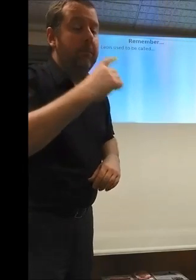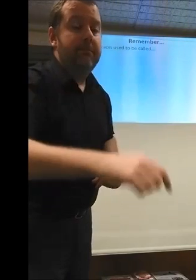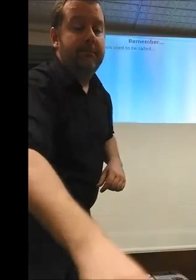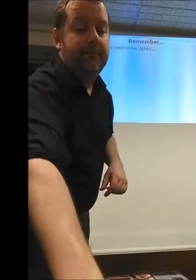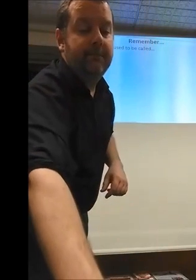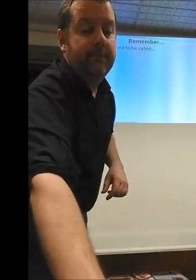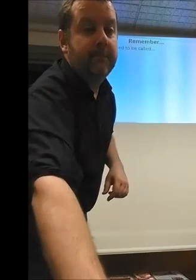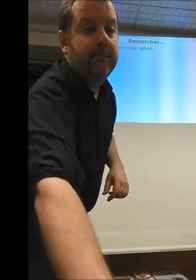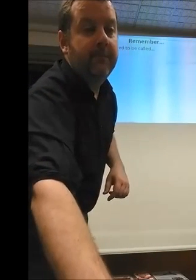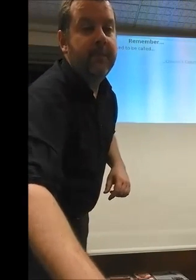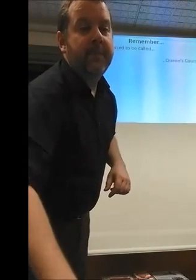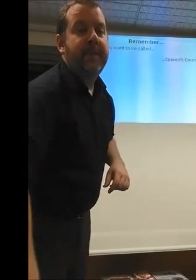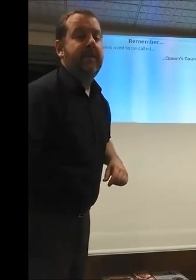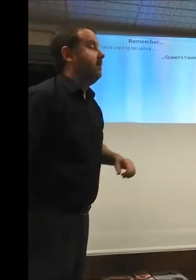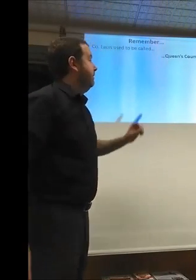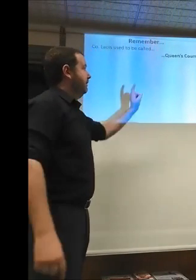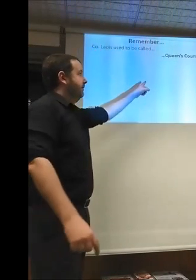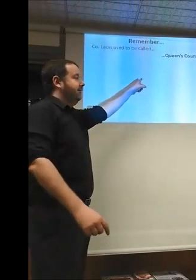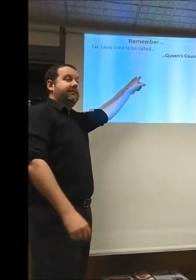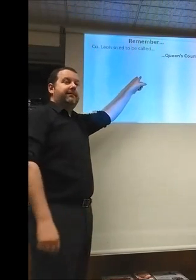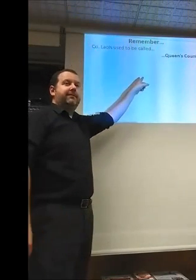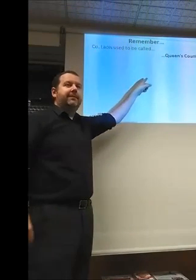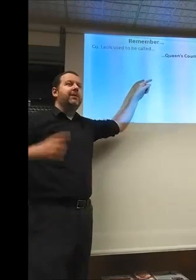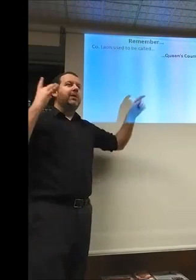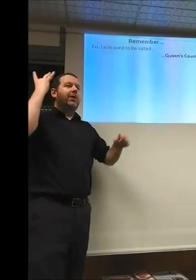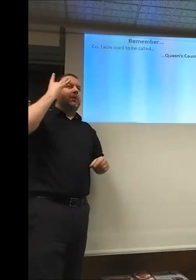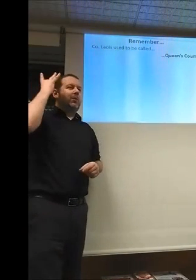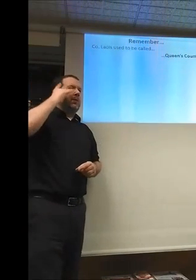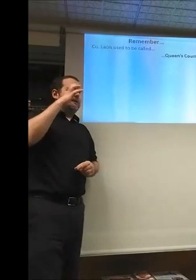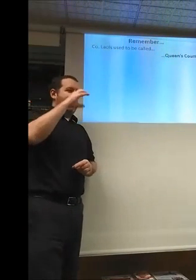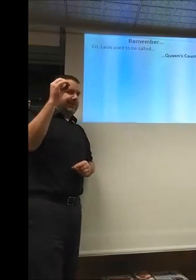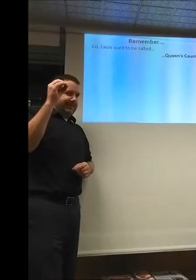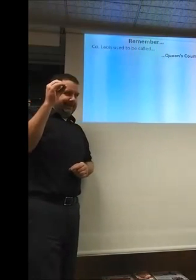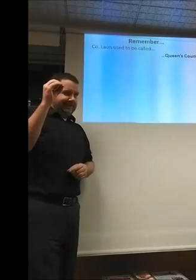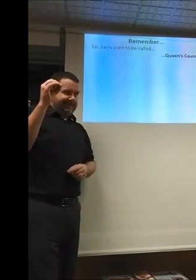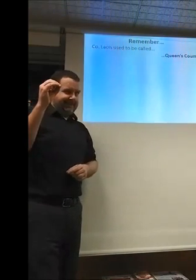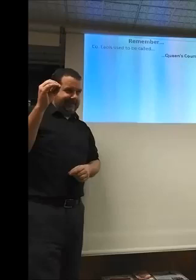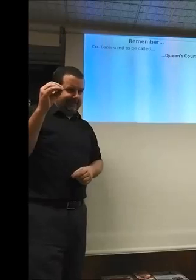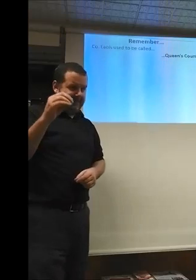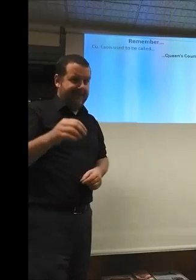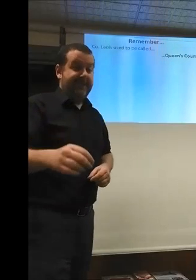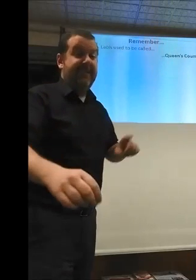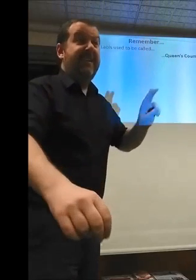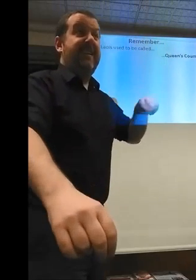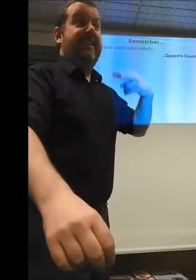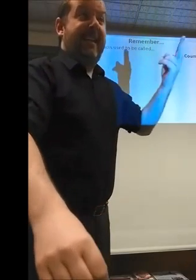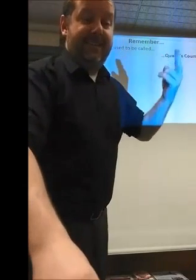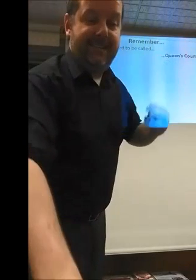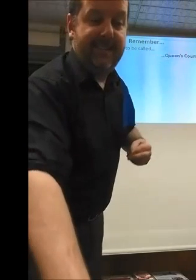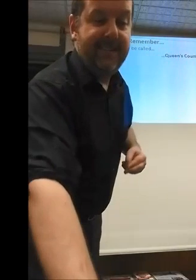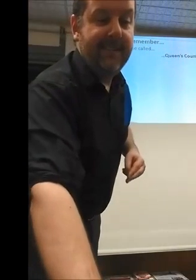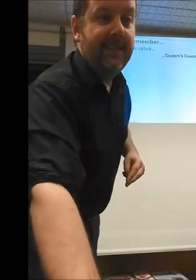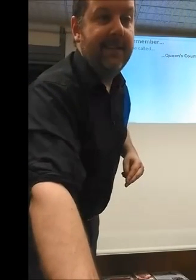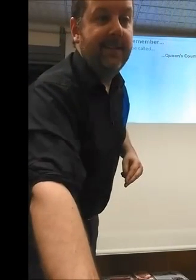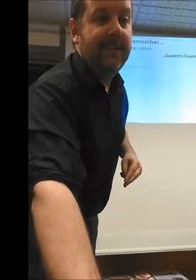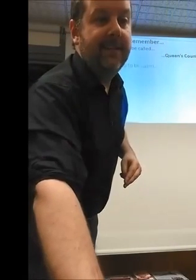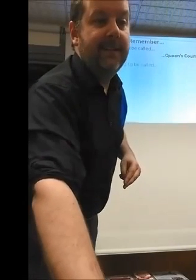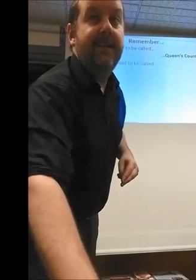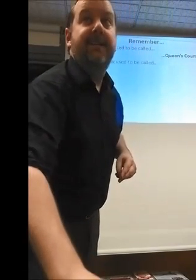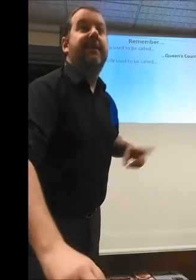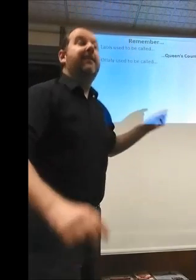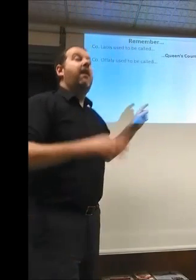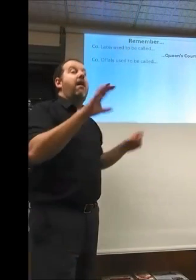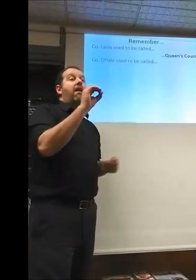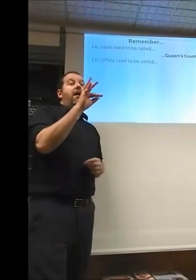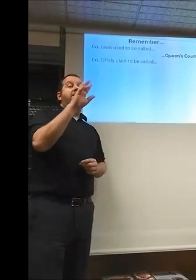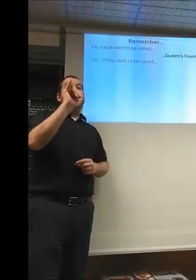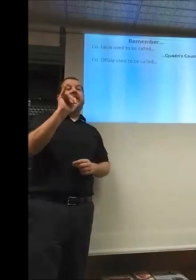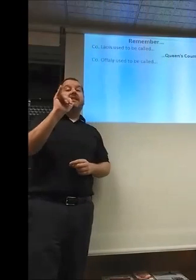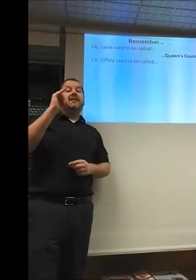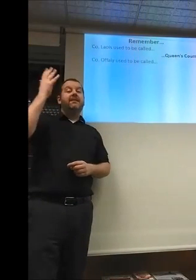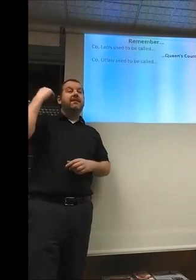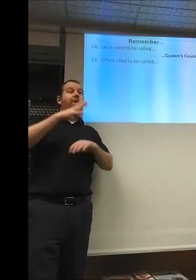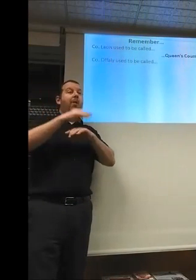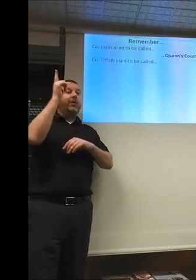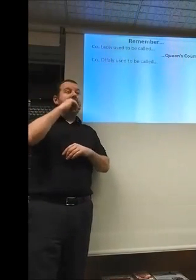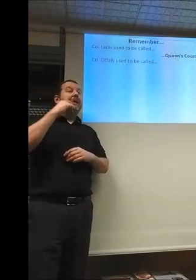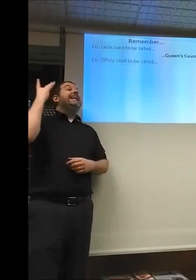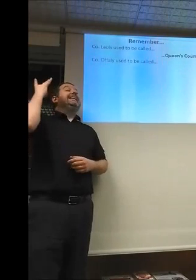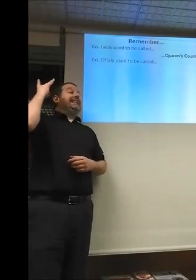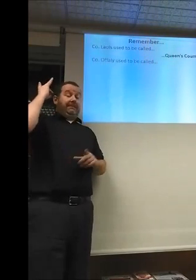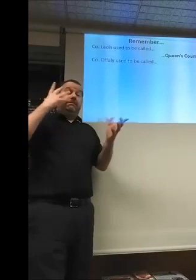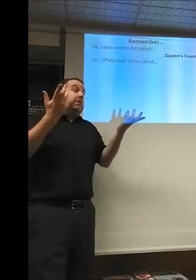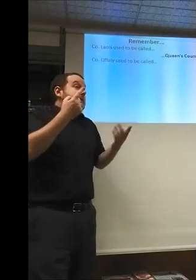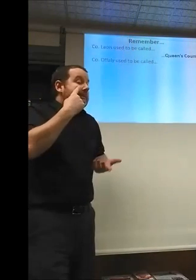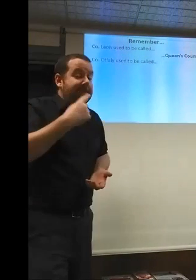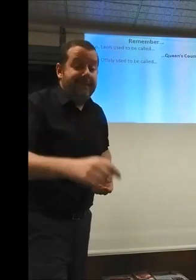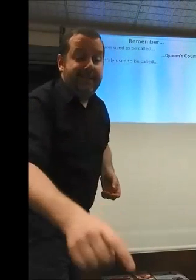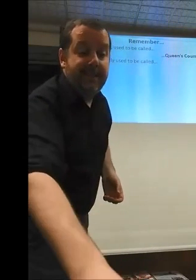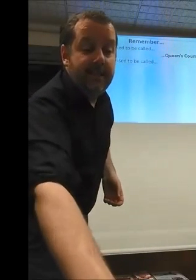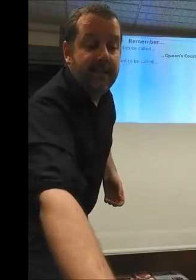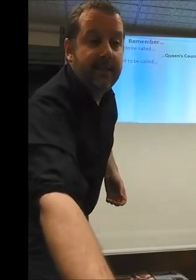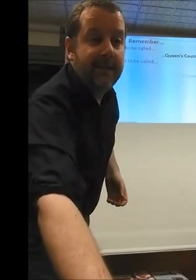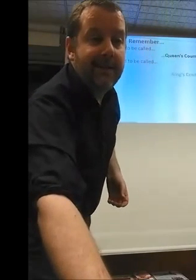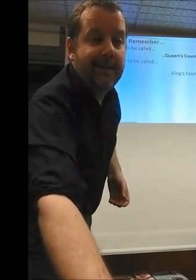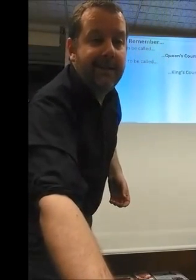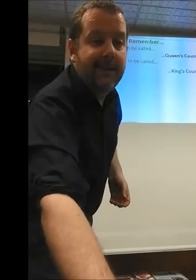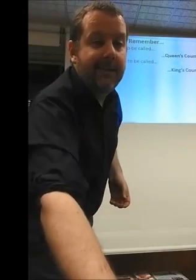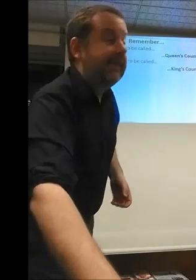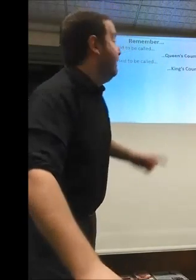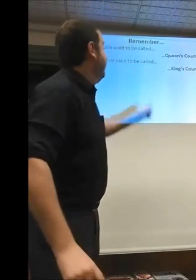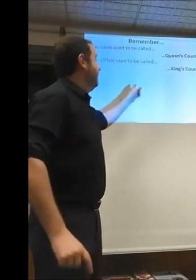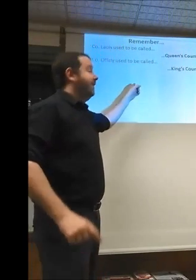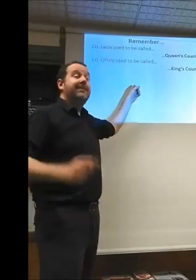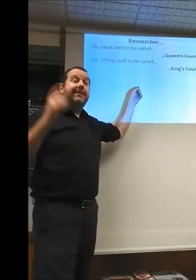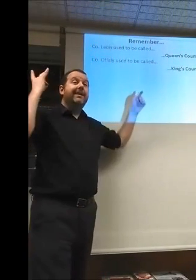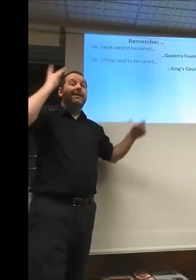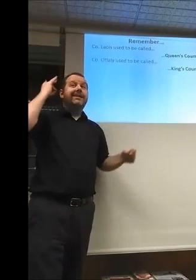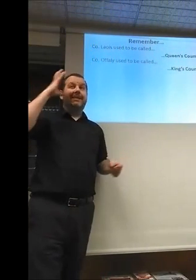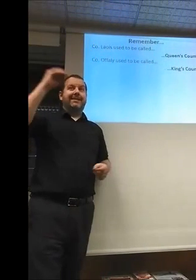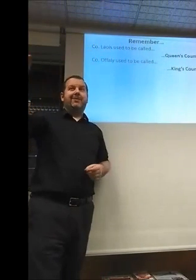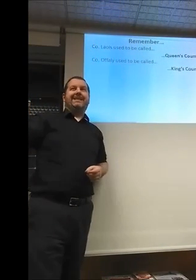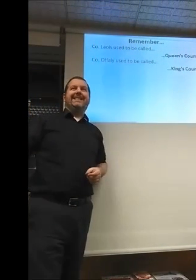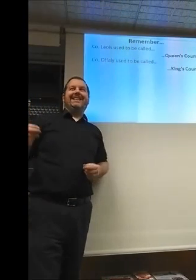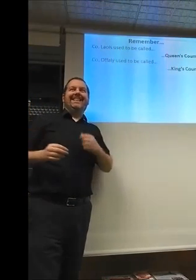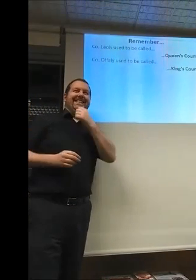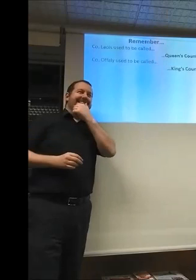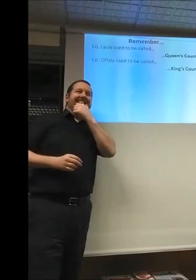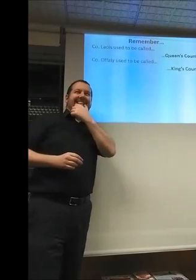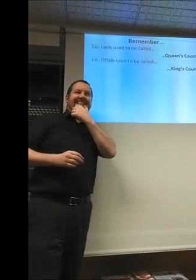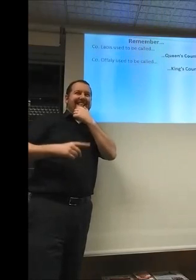Does anyone remember the old name?